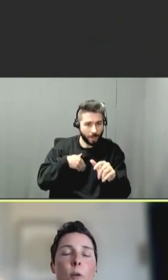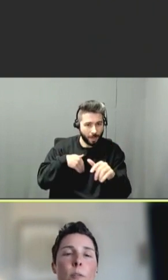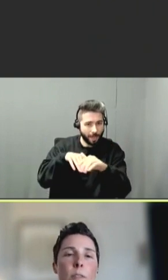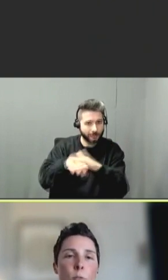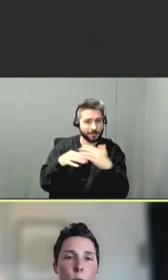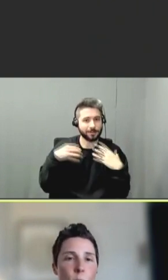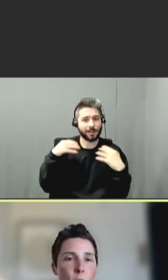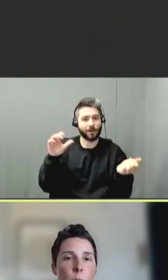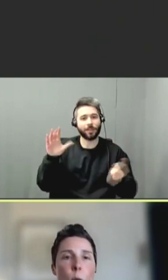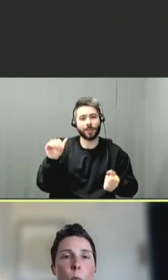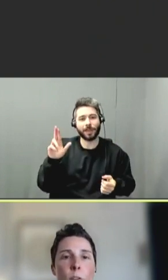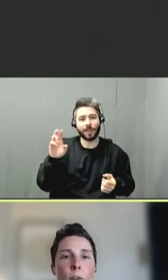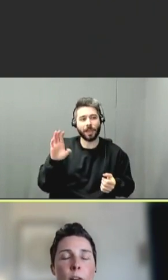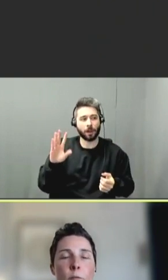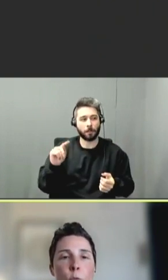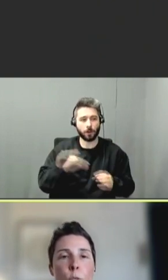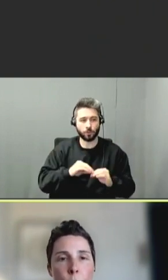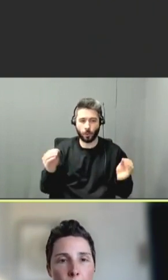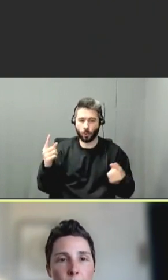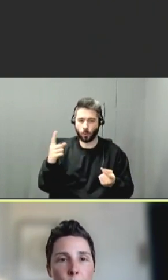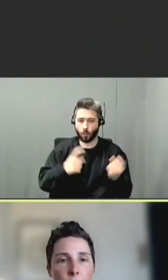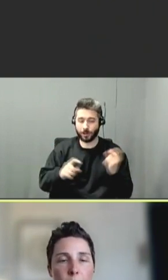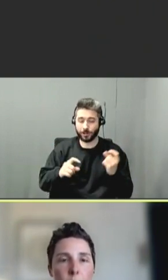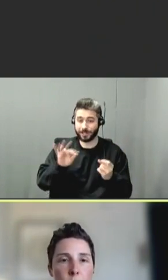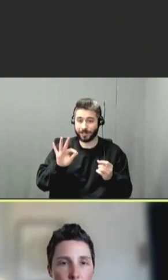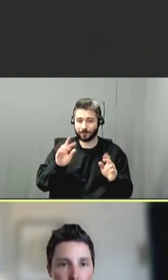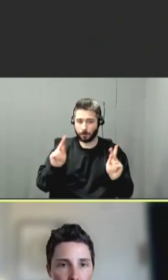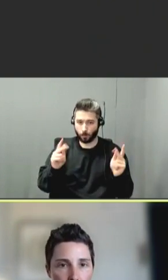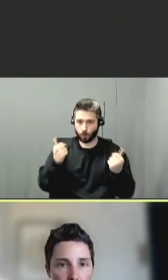I don't think there was a question about whether or not folx were trying to access the vaccine.